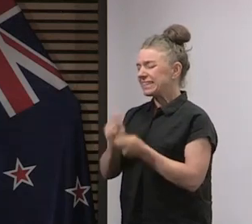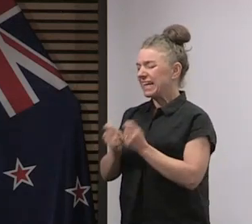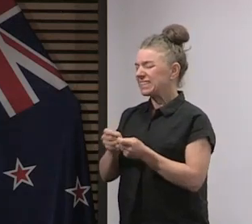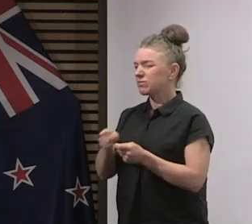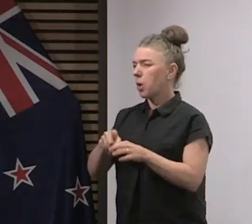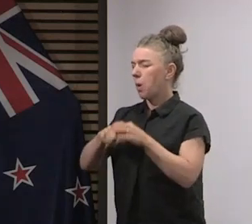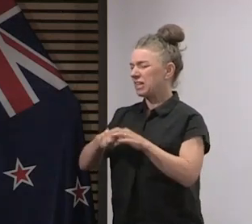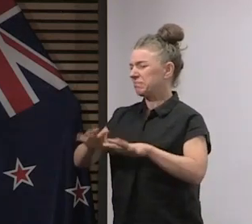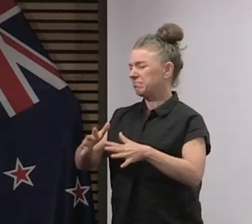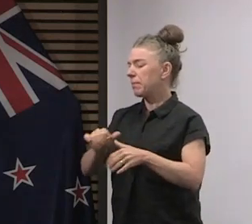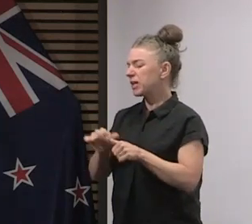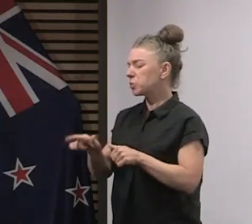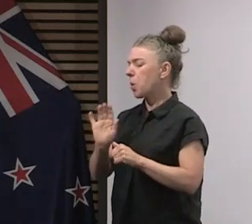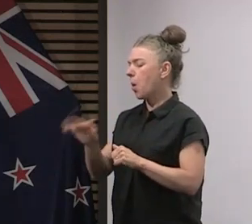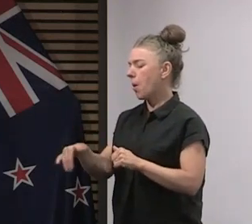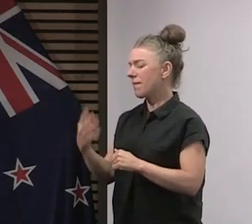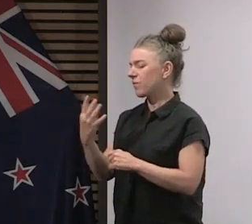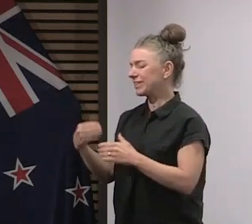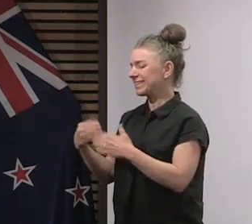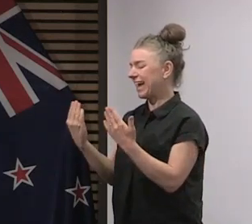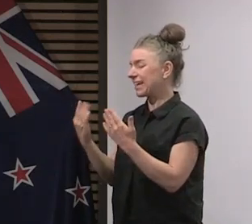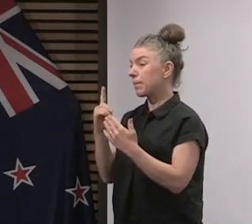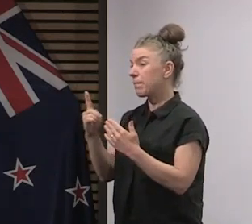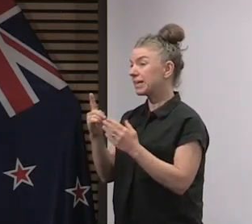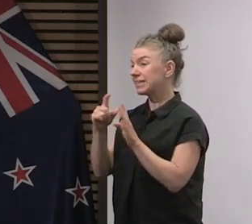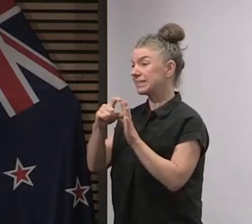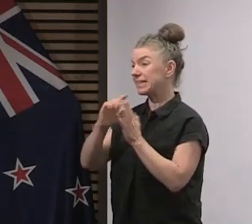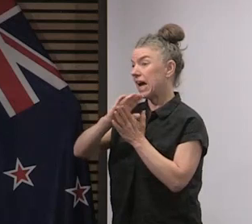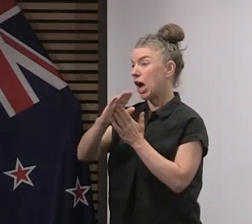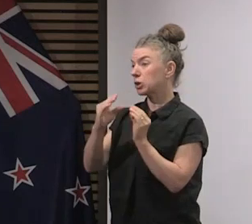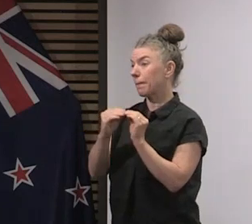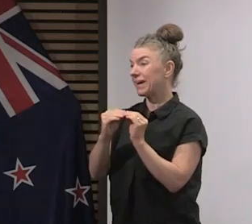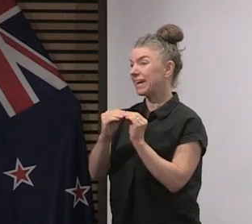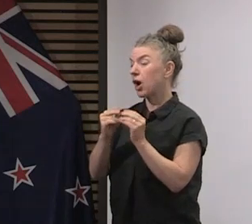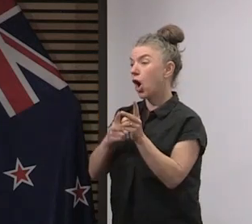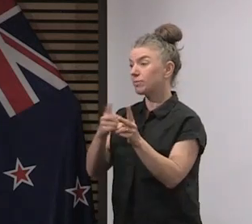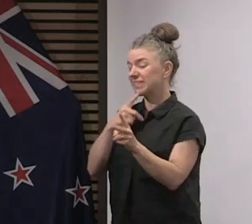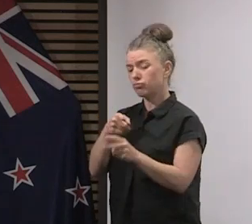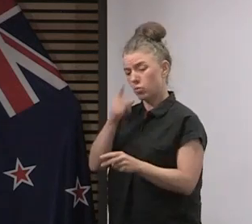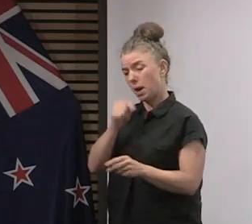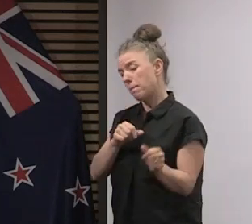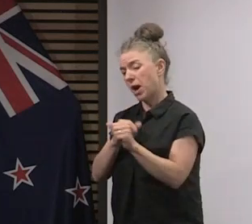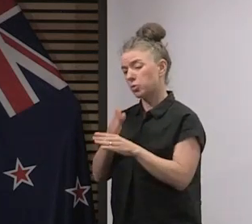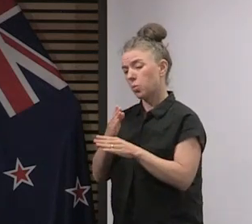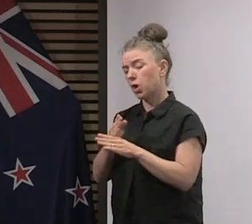tested negative. Healthline is treat it as COVID and because of the poor accuracy of the